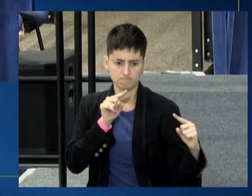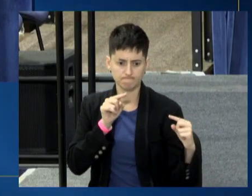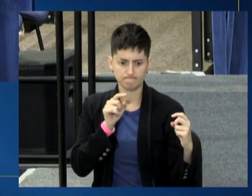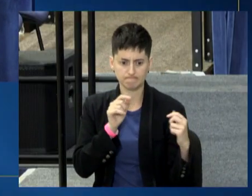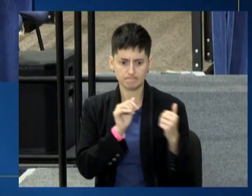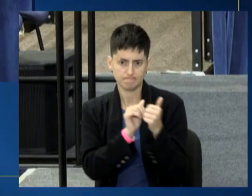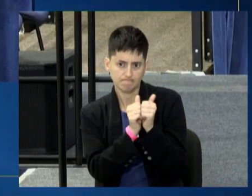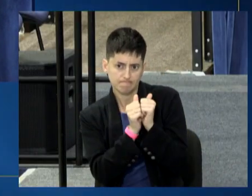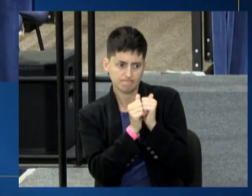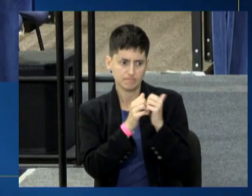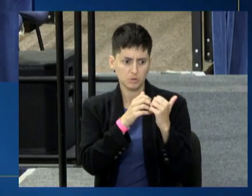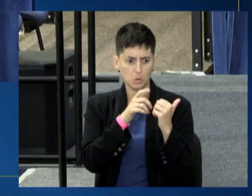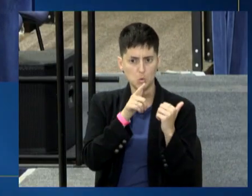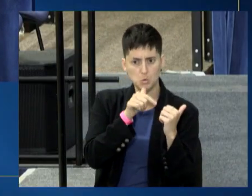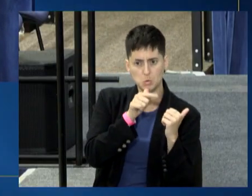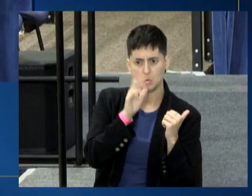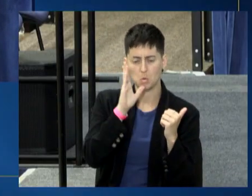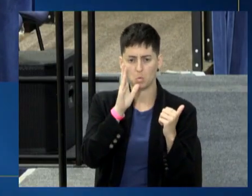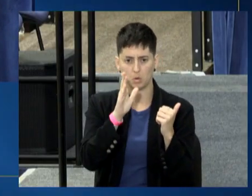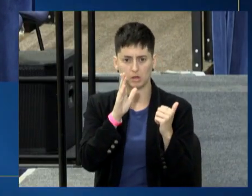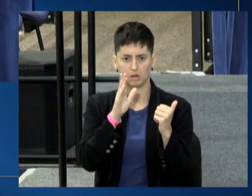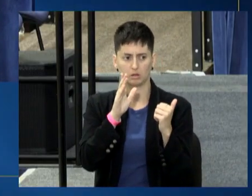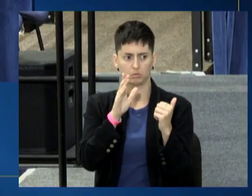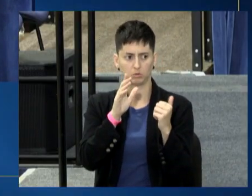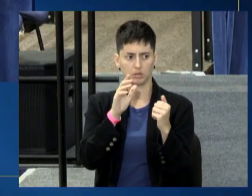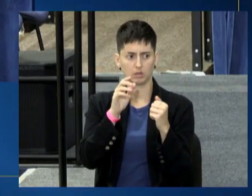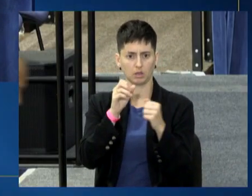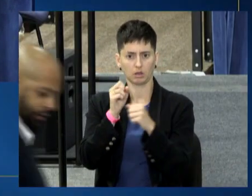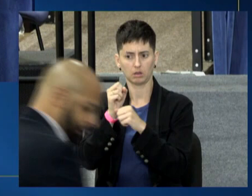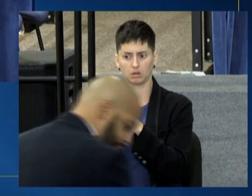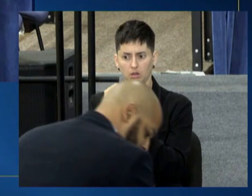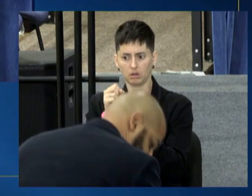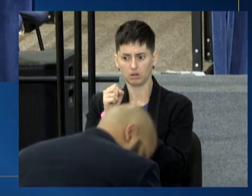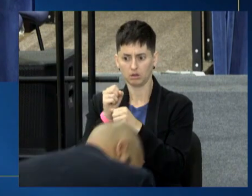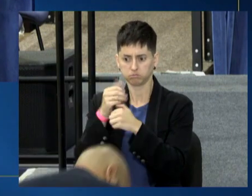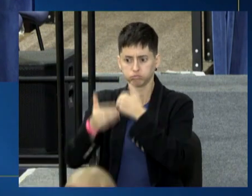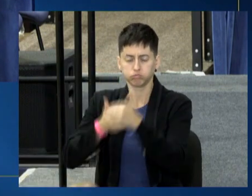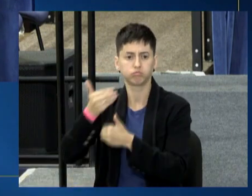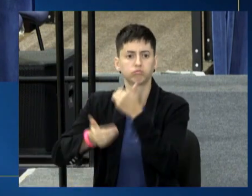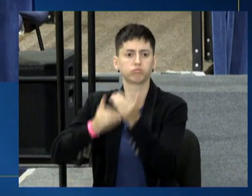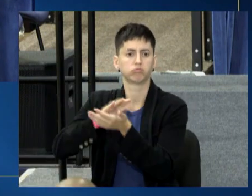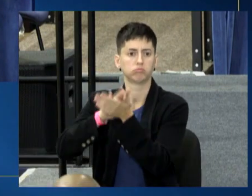difference. Because we have a big machinery to run on a day-to-day basis. And so, all these